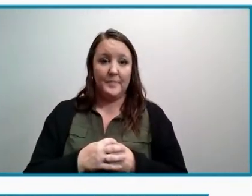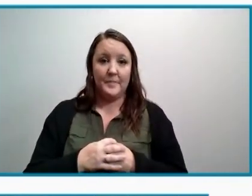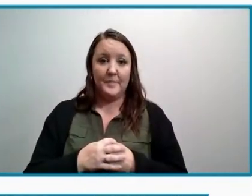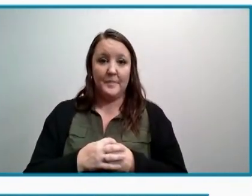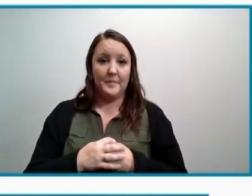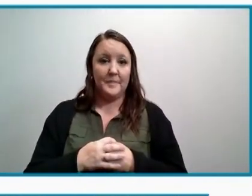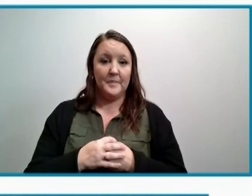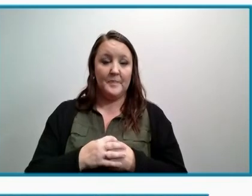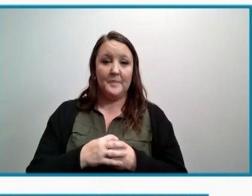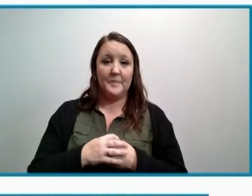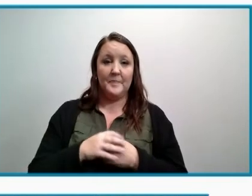like that covers it.